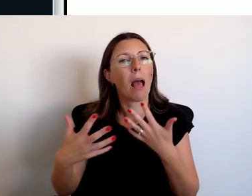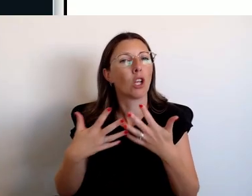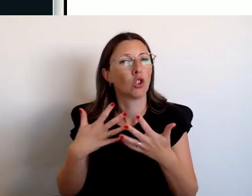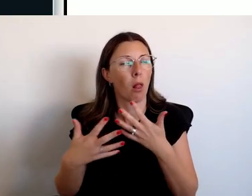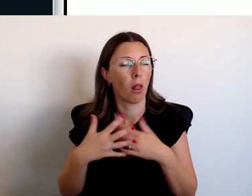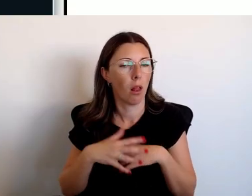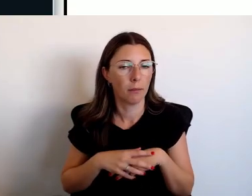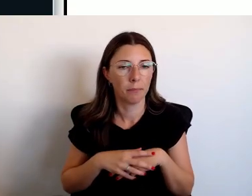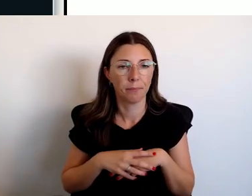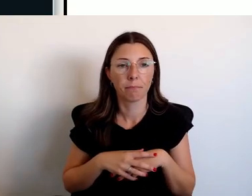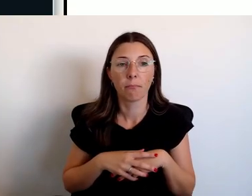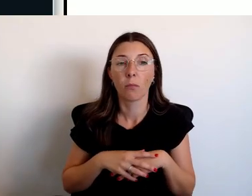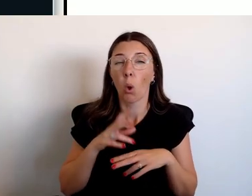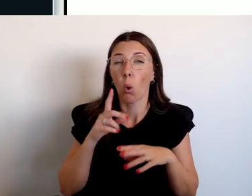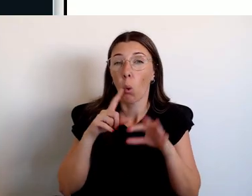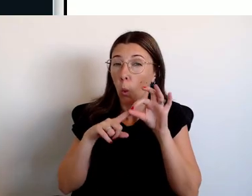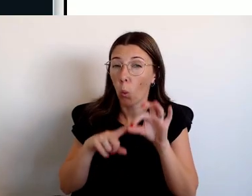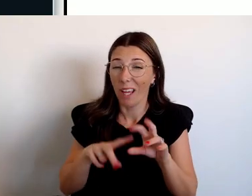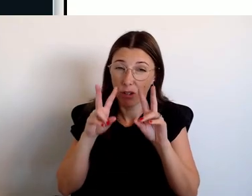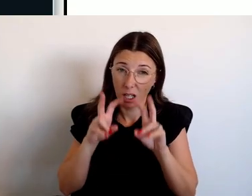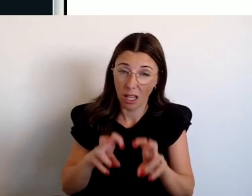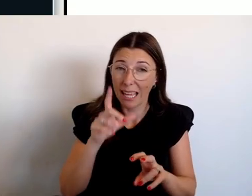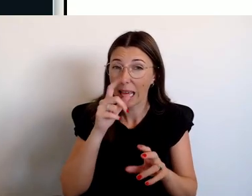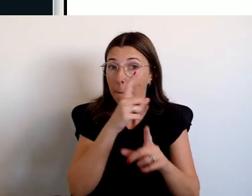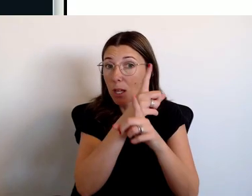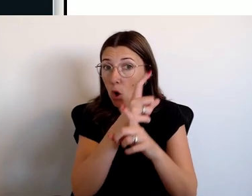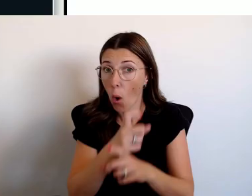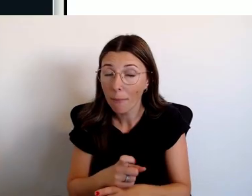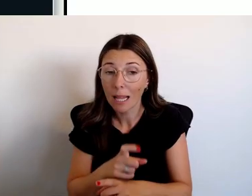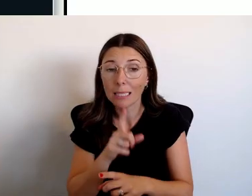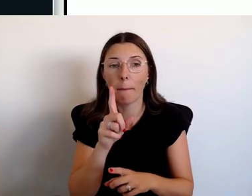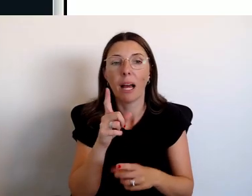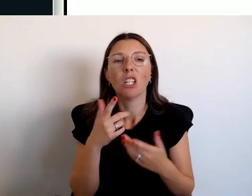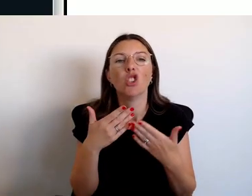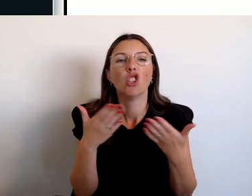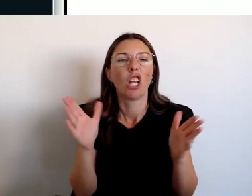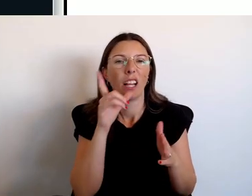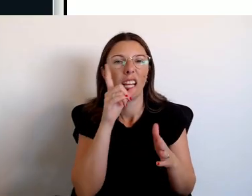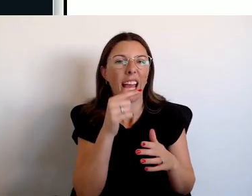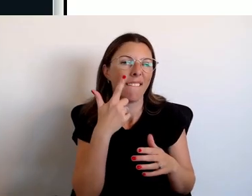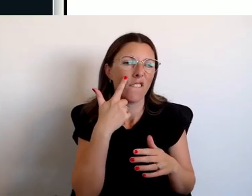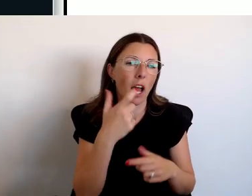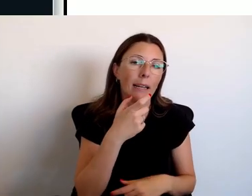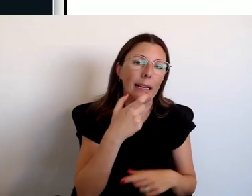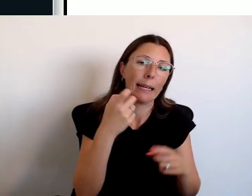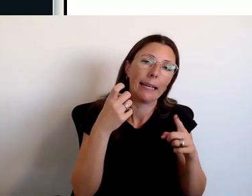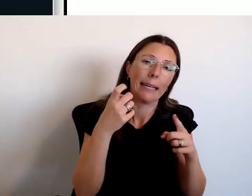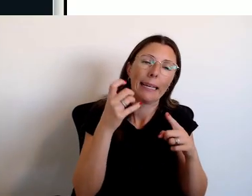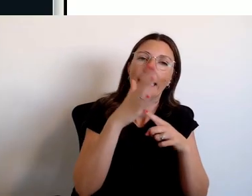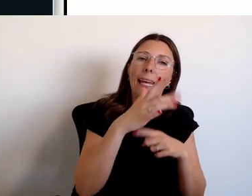And those queries can be complex, but generally they find in the emails keyword one and keyword two